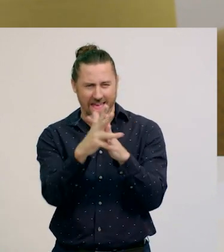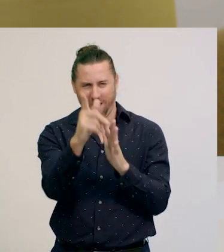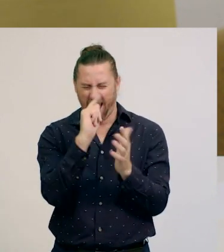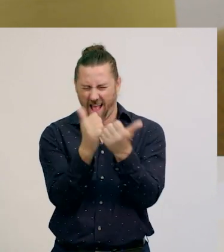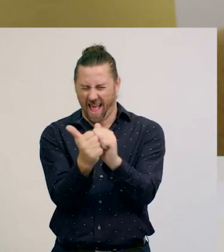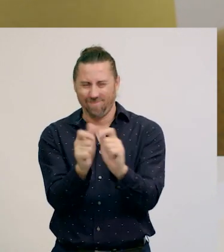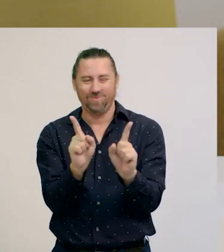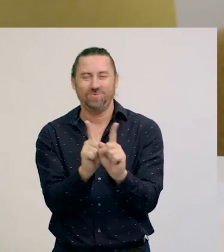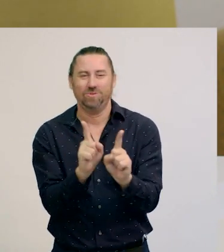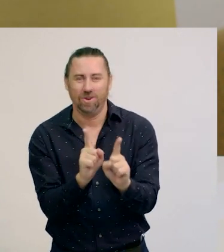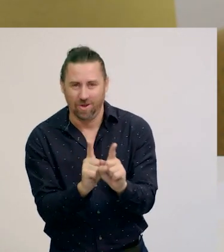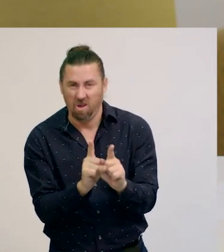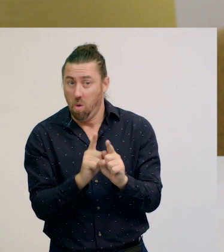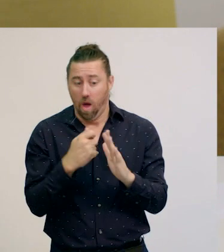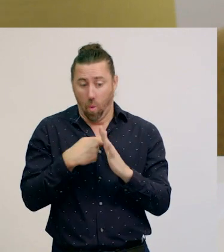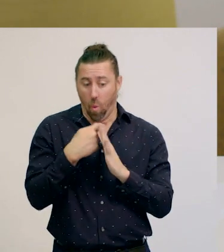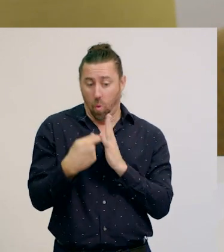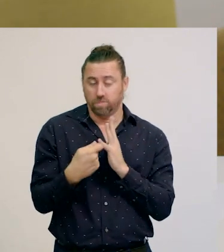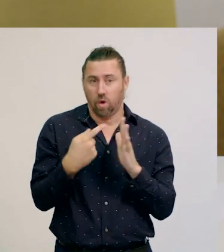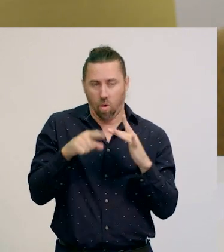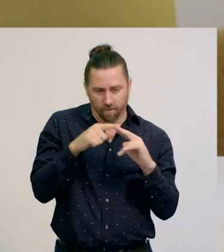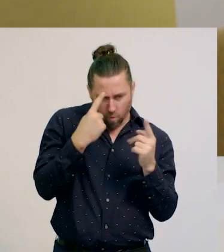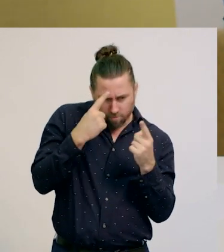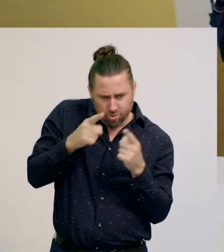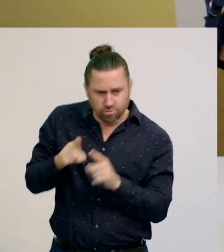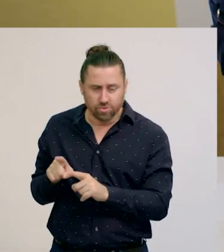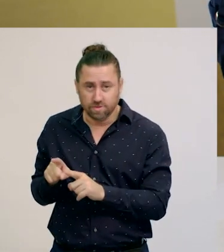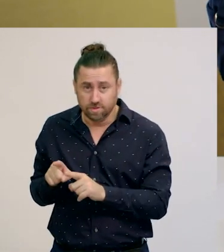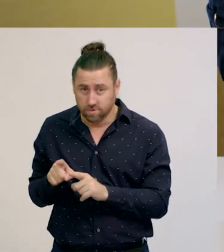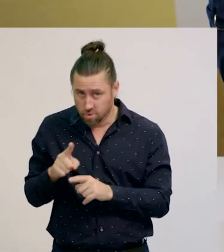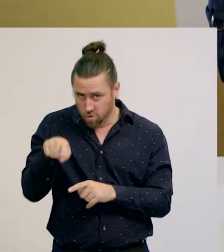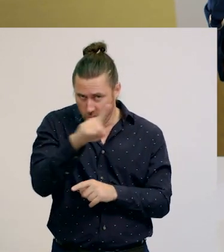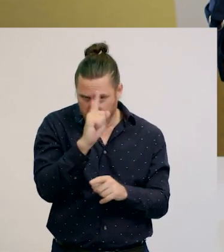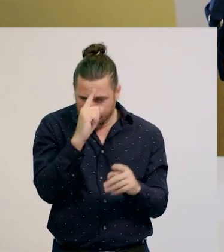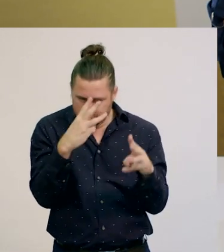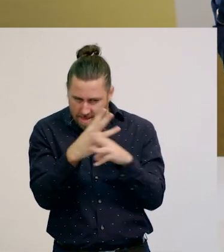that uses the order of operations. Problem-solving skills and a deck of cards!